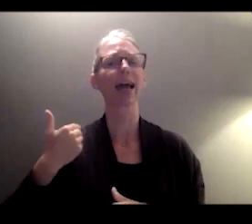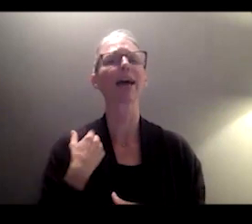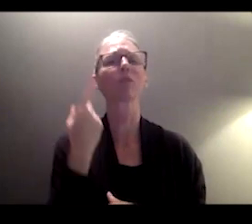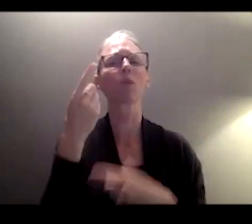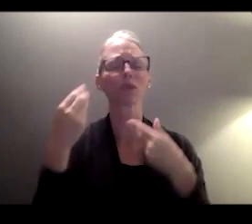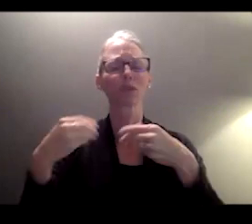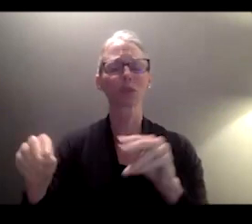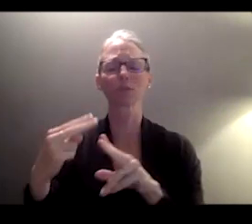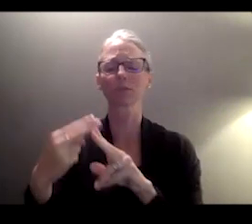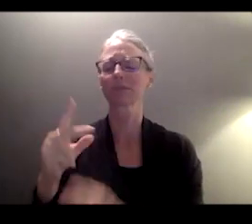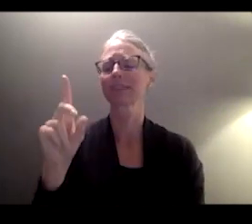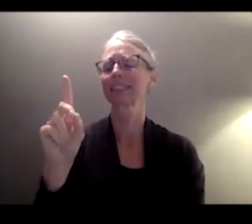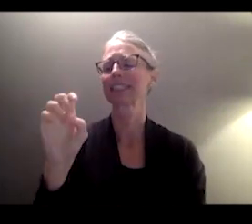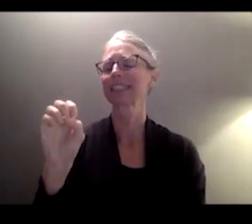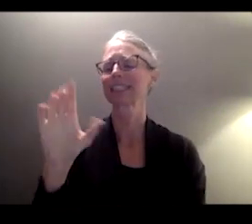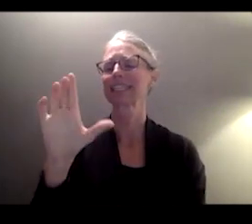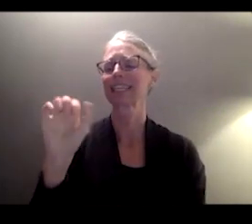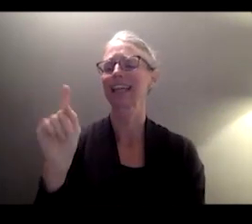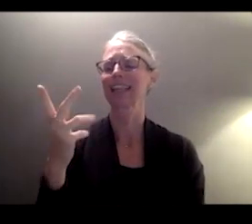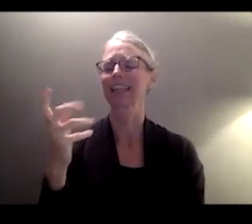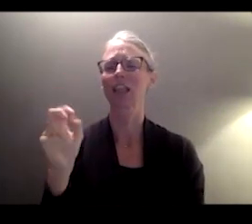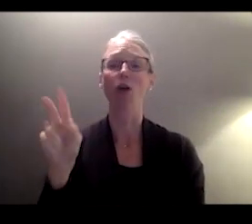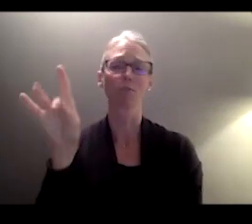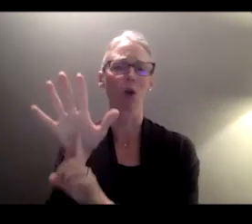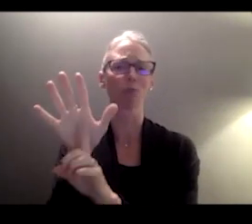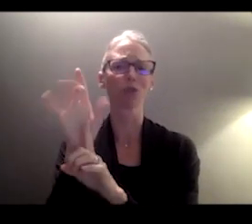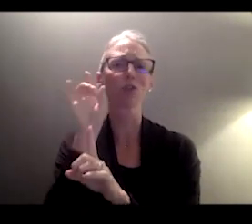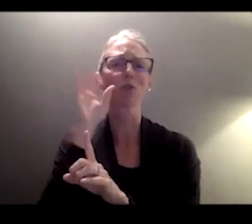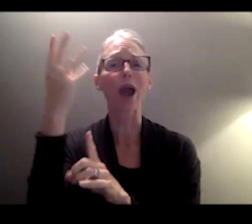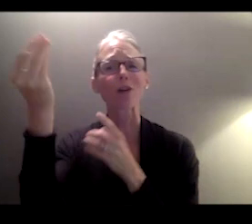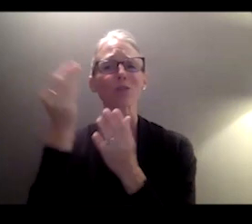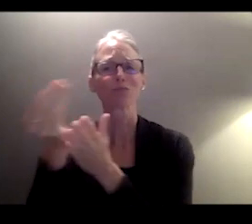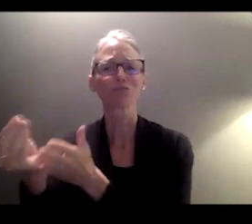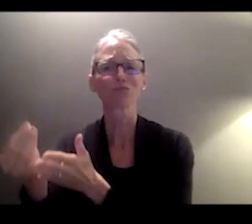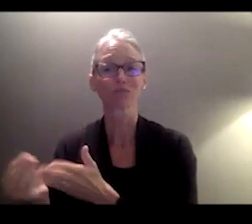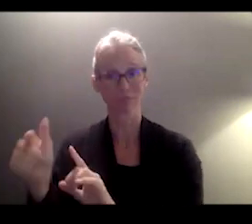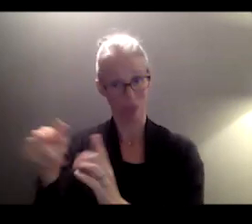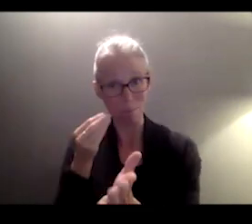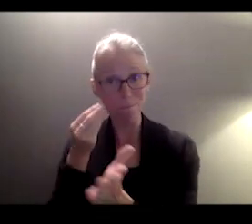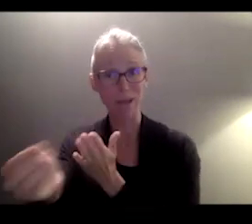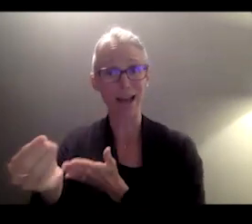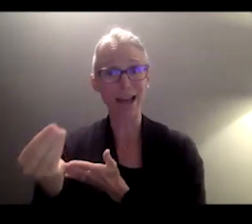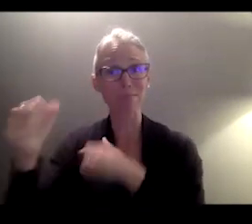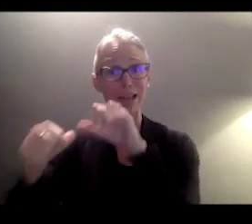That's a popular brand there for the outdoors. You can't just go and get a starter bike there with adapter bikes.